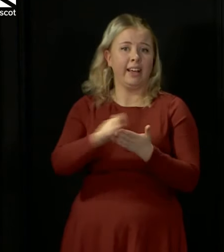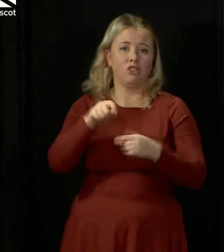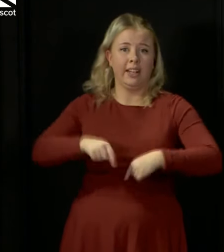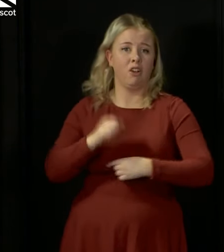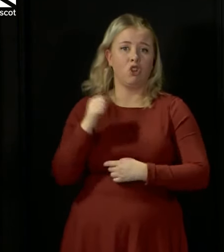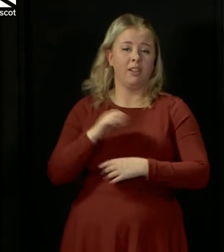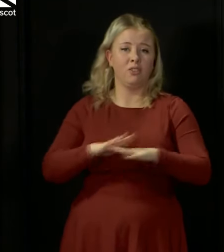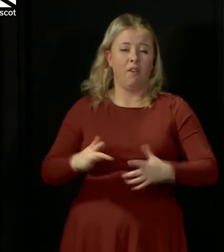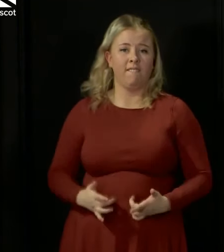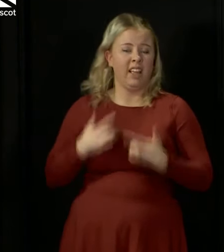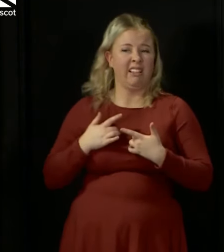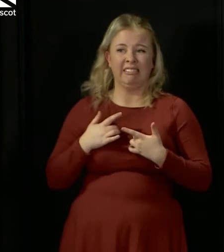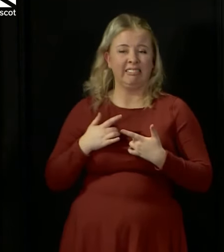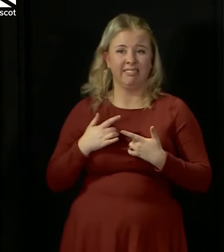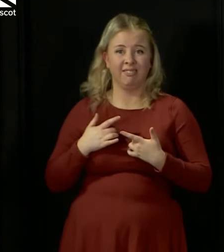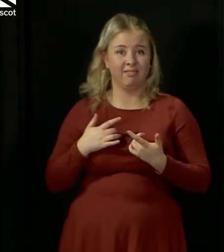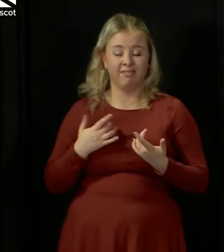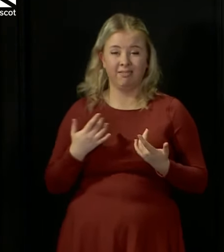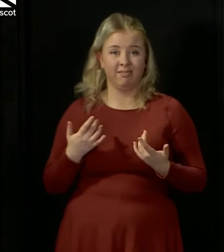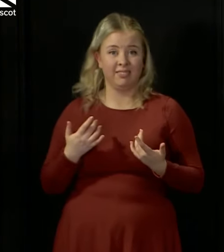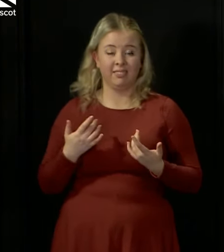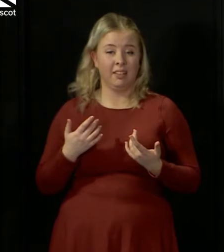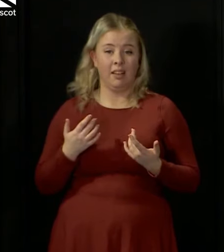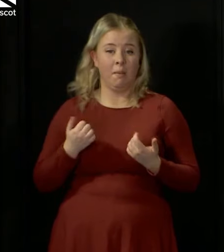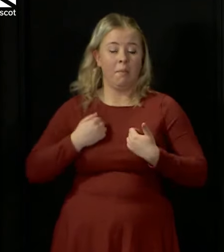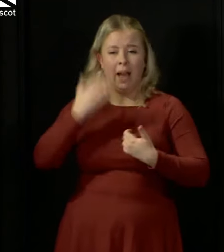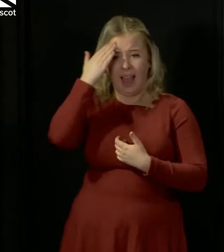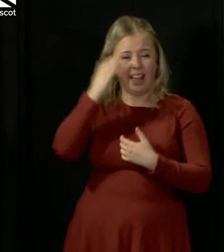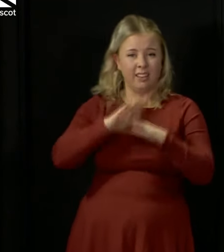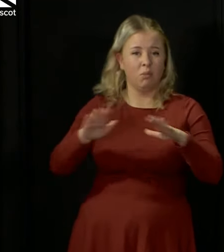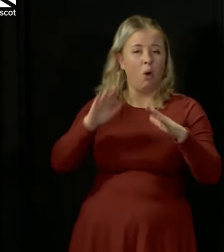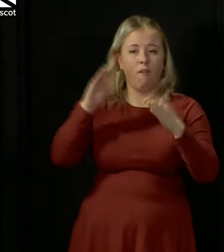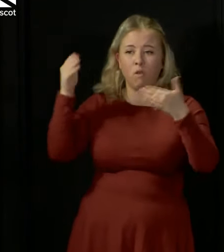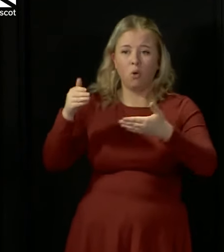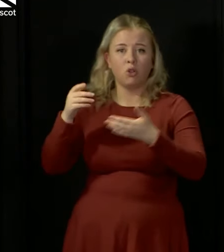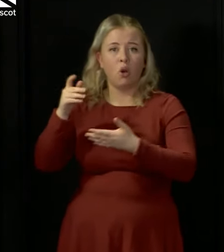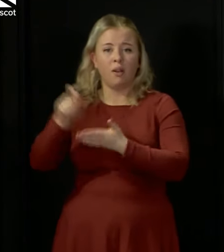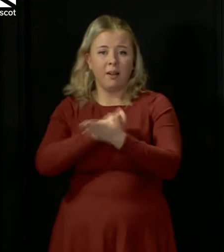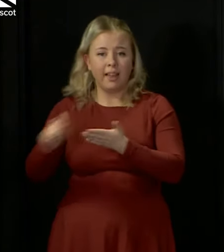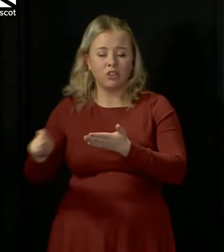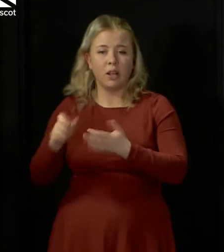I just don't have space in my head to think about politics or elections right now and